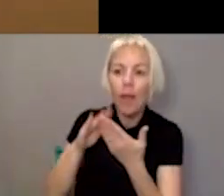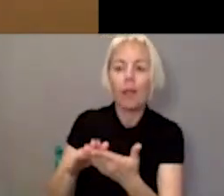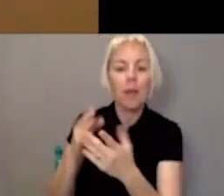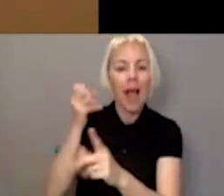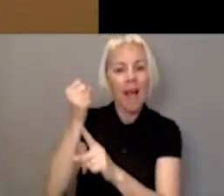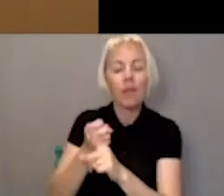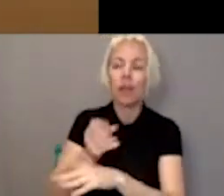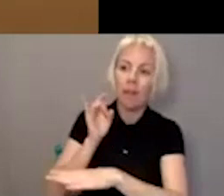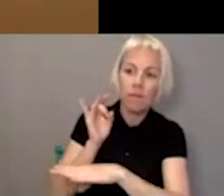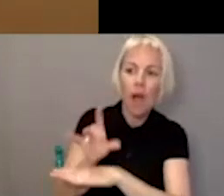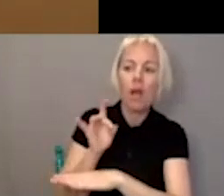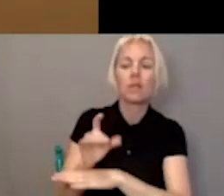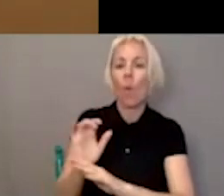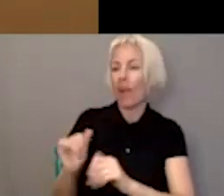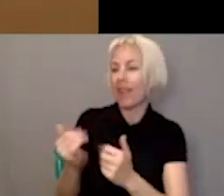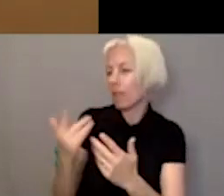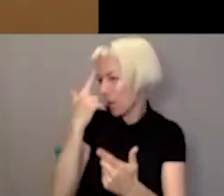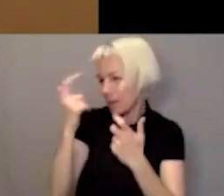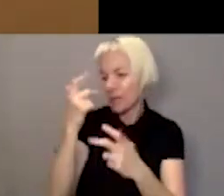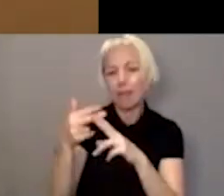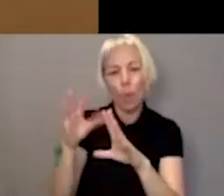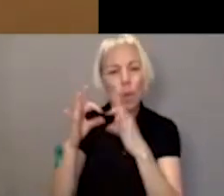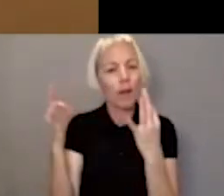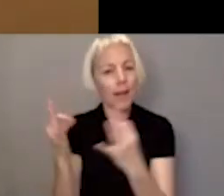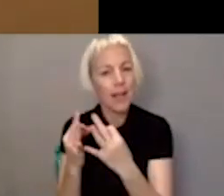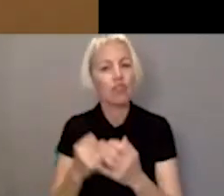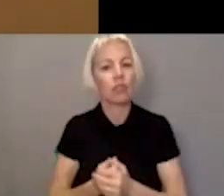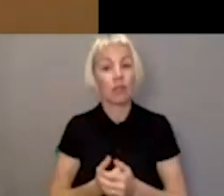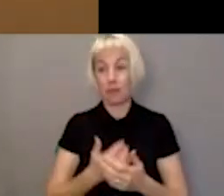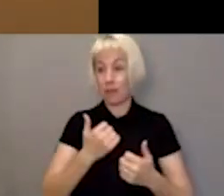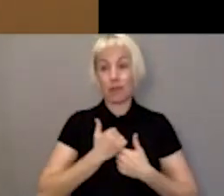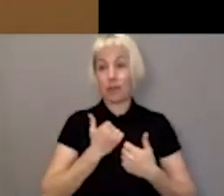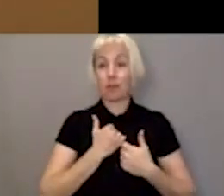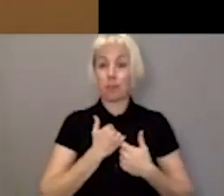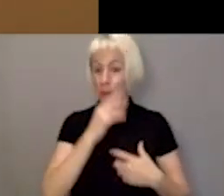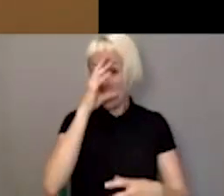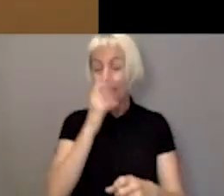for services or contacts. And I see it as... There are so many brilliant advocates, working